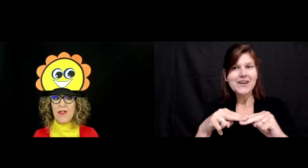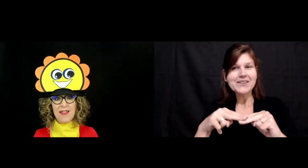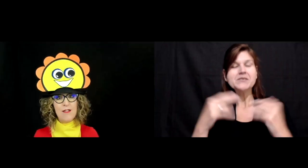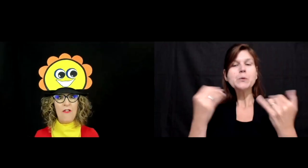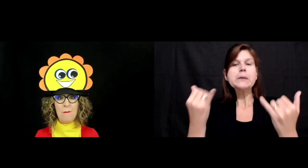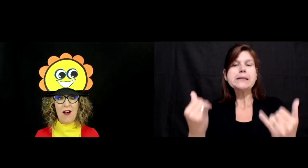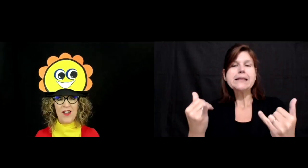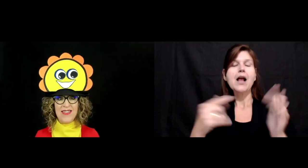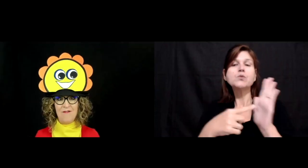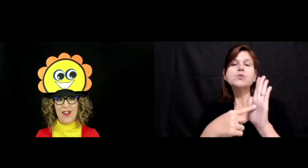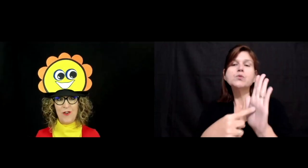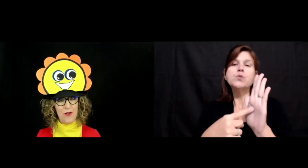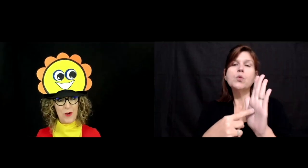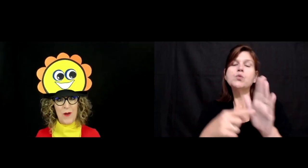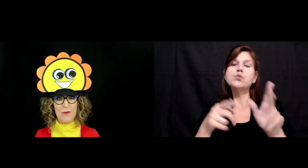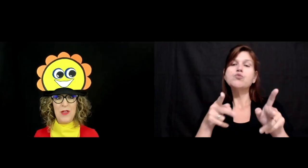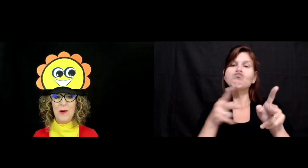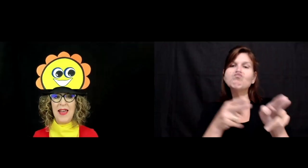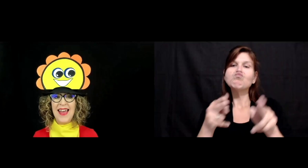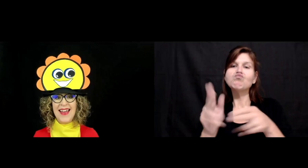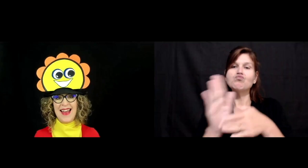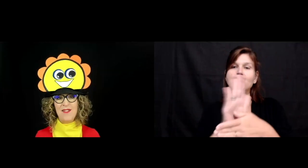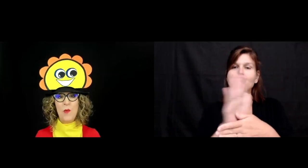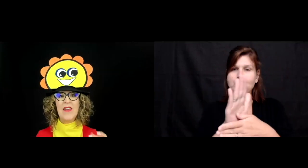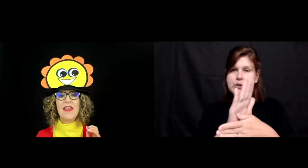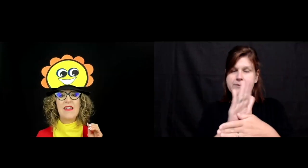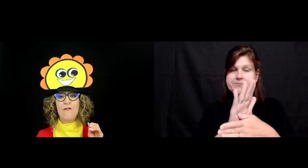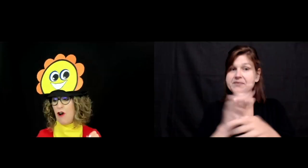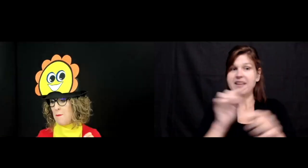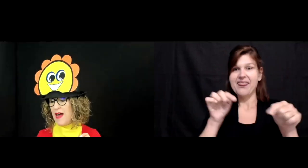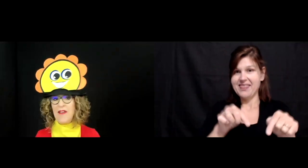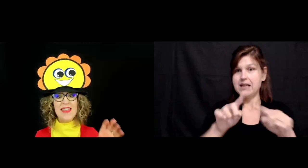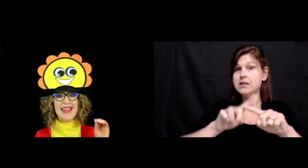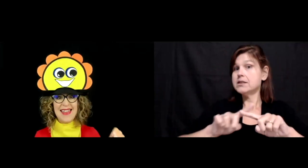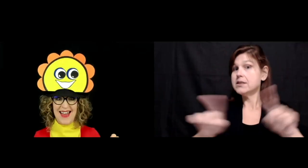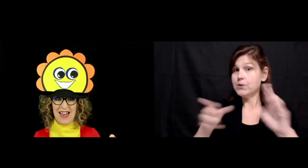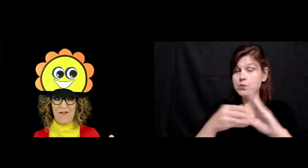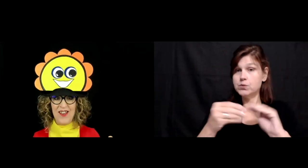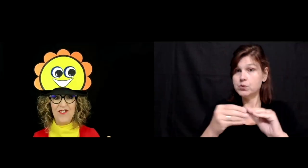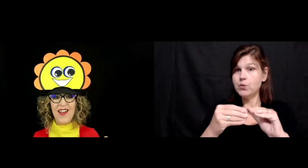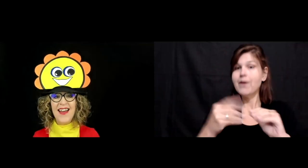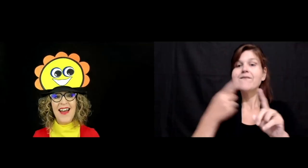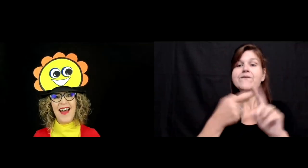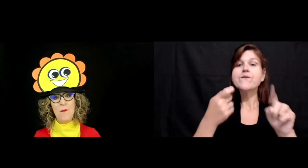So this is not "The Market Adventure," which we're going to be doing next week. This is from "The Seaside Adventure,"